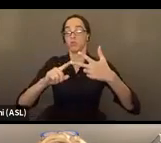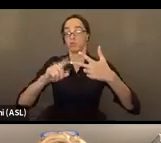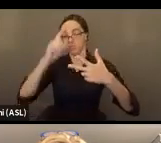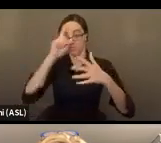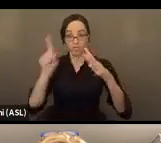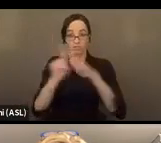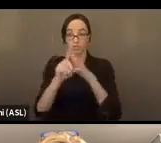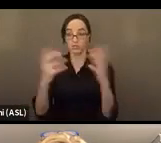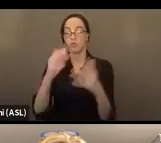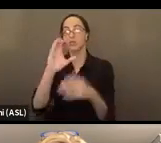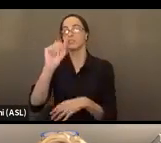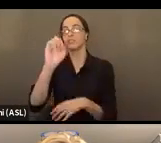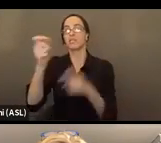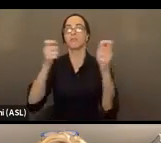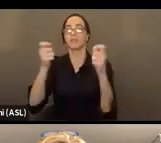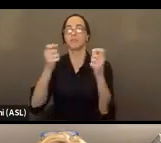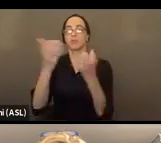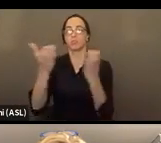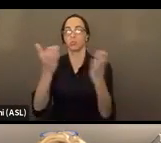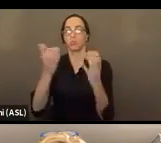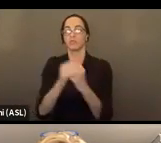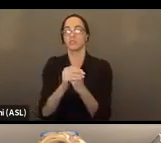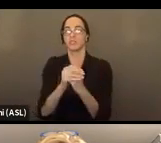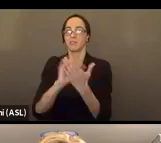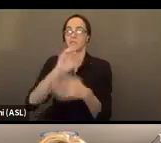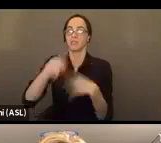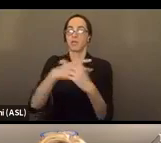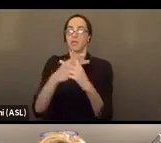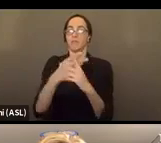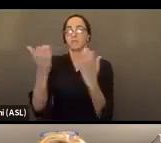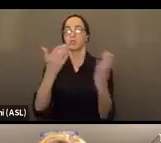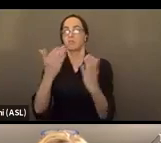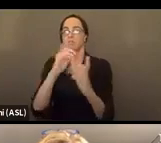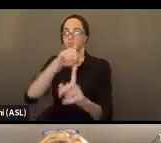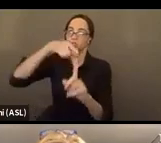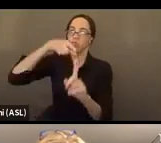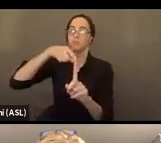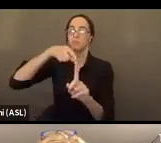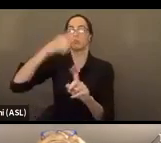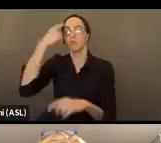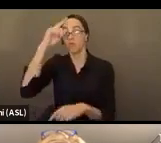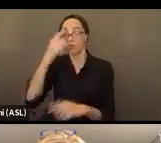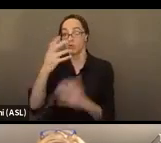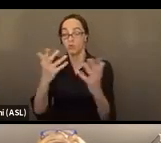those services are specifically intended to be community based and to keep people living safely